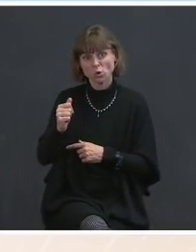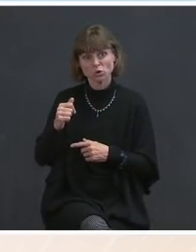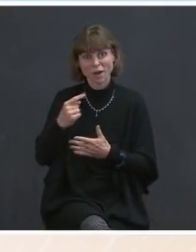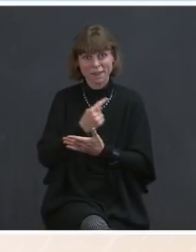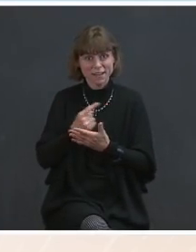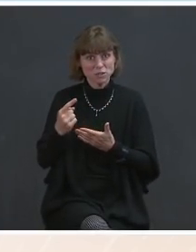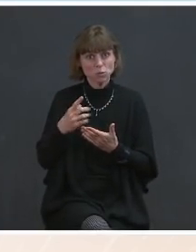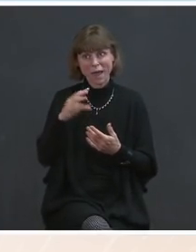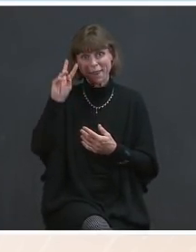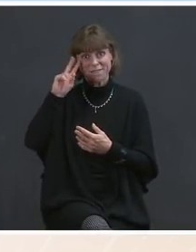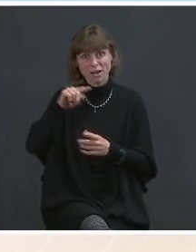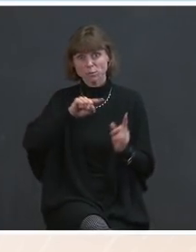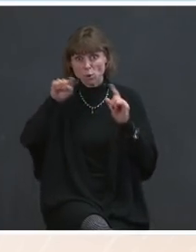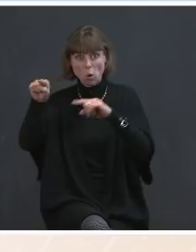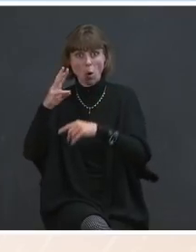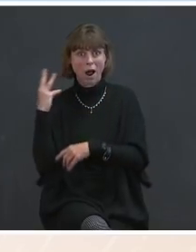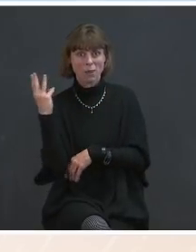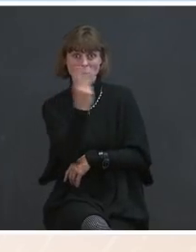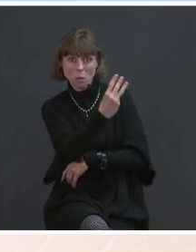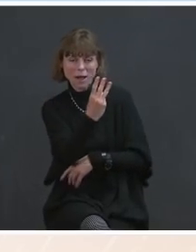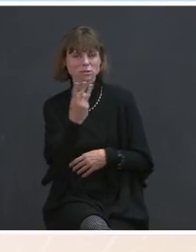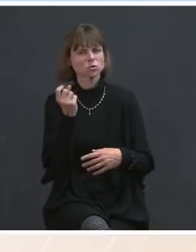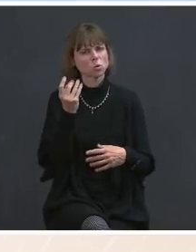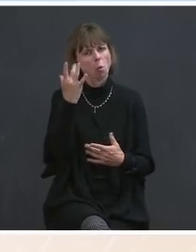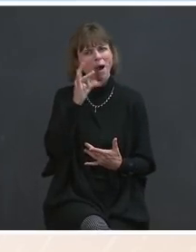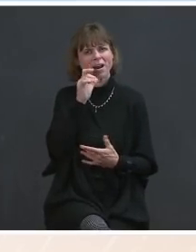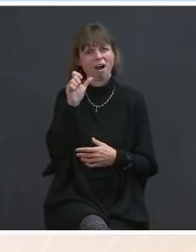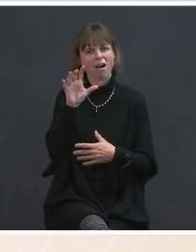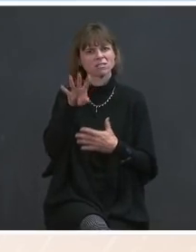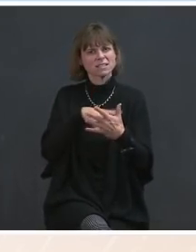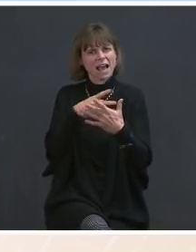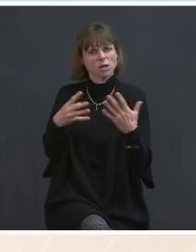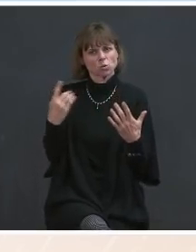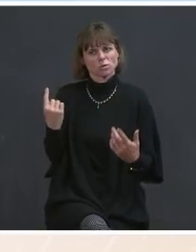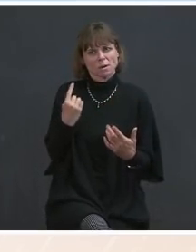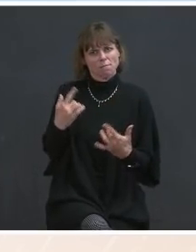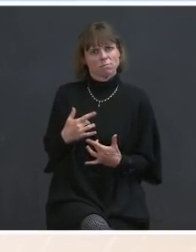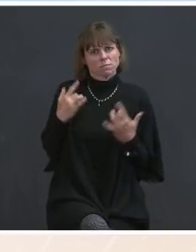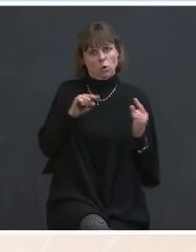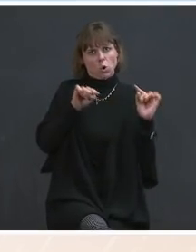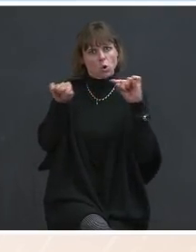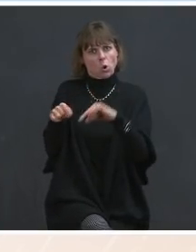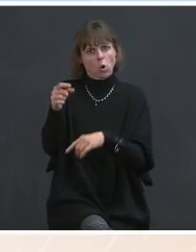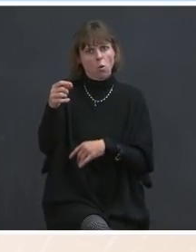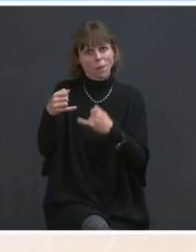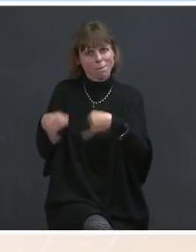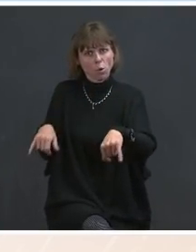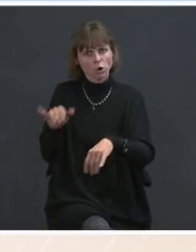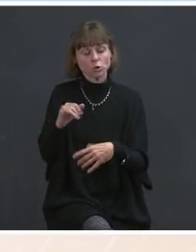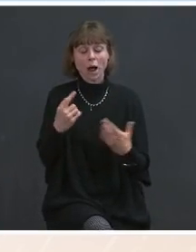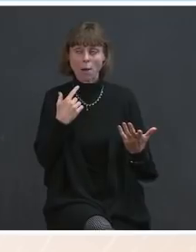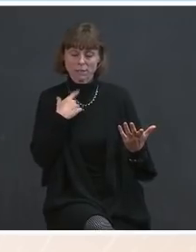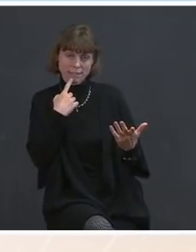Why not take the time to schedule something to go there as well? Ms. Psaki: Well, I would say that his focus is on developing solutions --